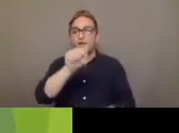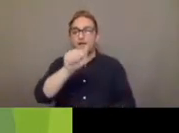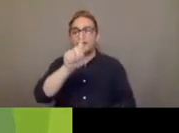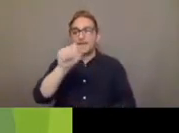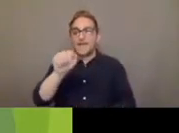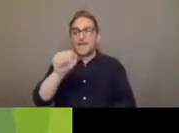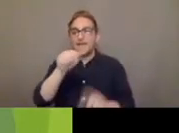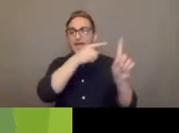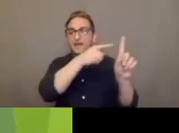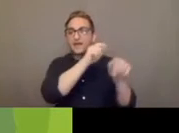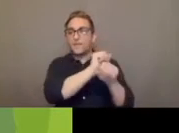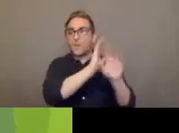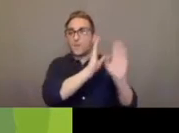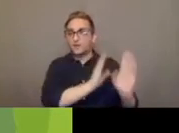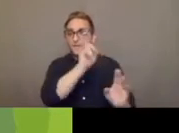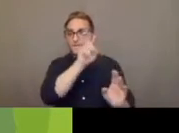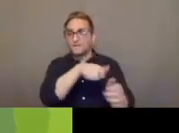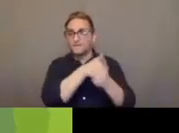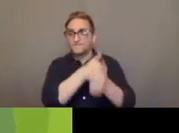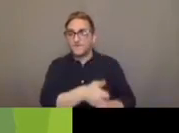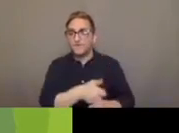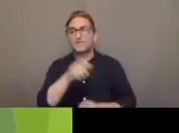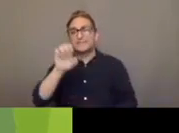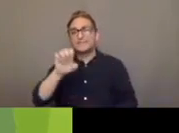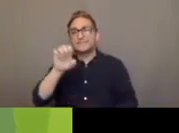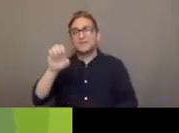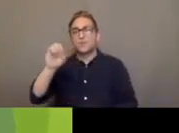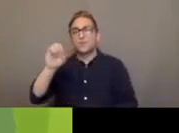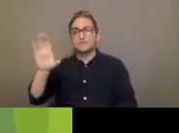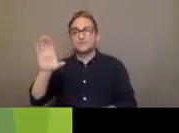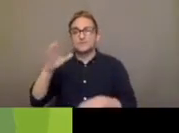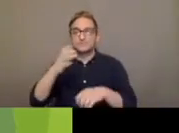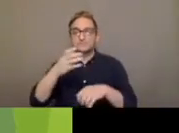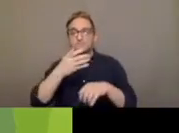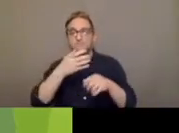so they have not ‑‑ they have kind overcome out with a mixed‑message about whether ‑‑ we